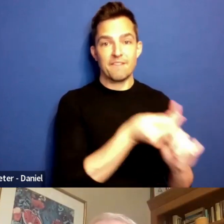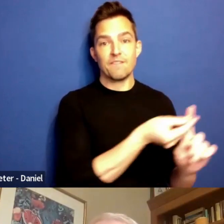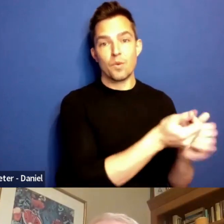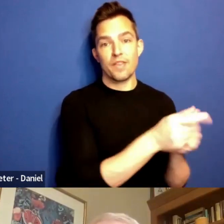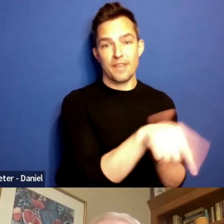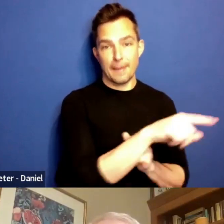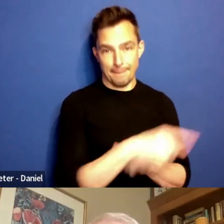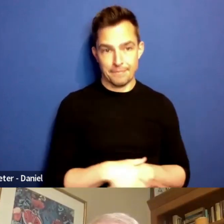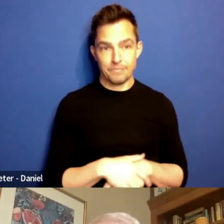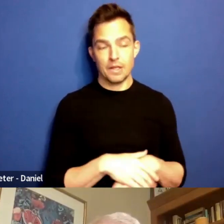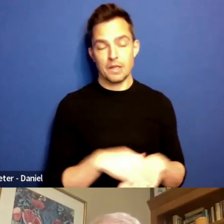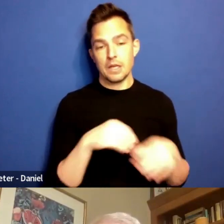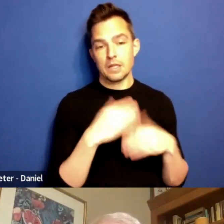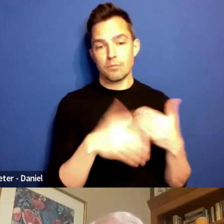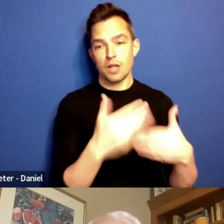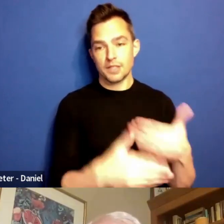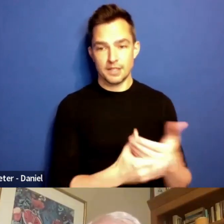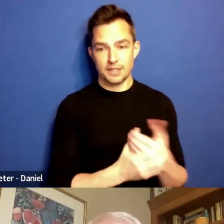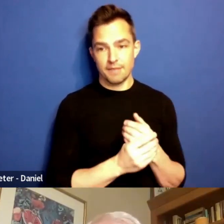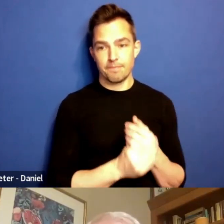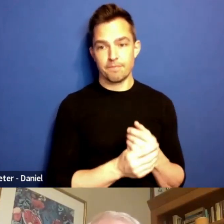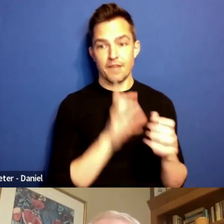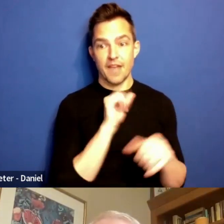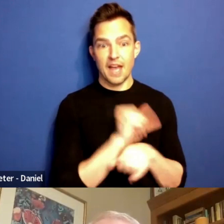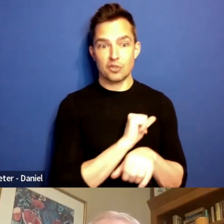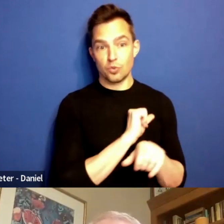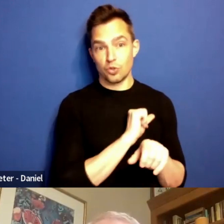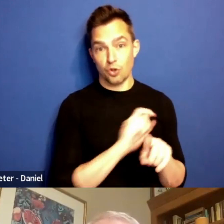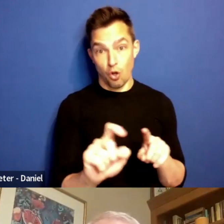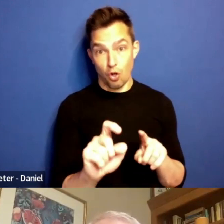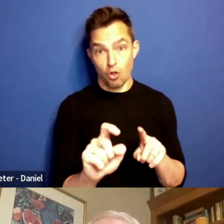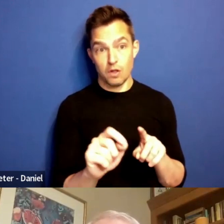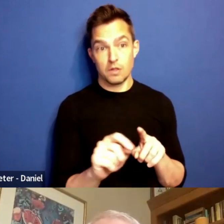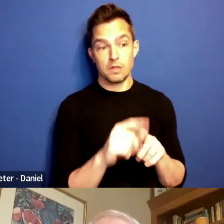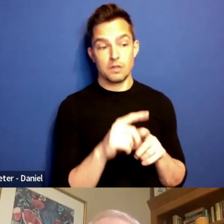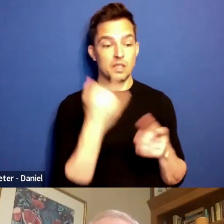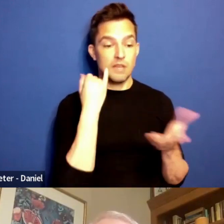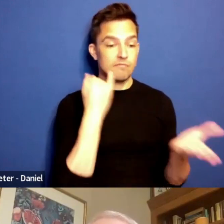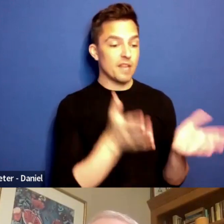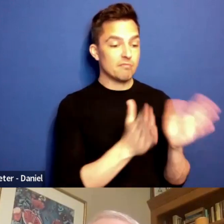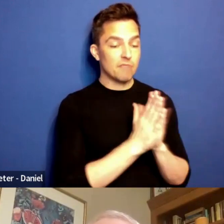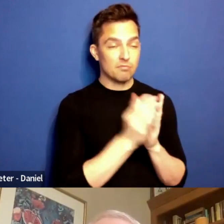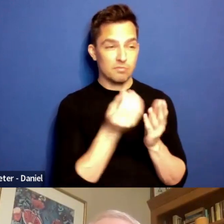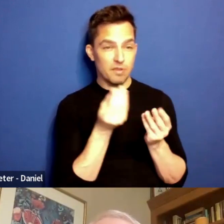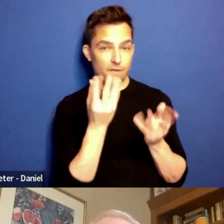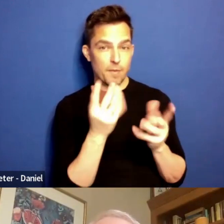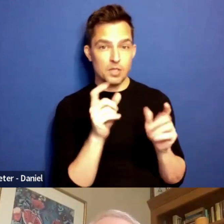if in the process of the actual call, they ask for information, then they're referred, referred